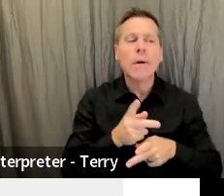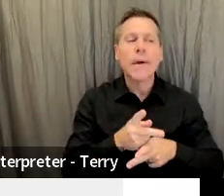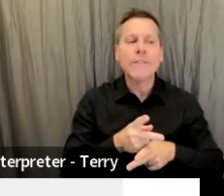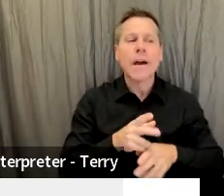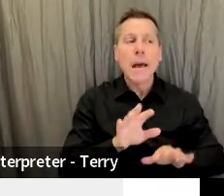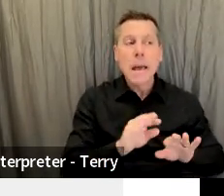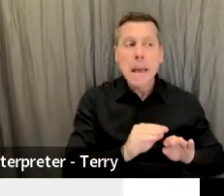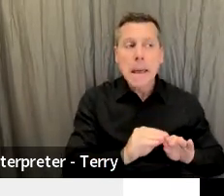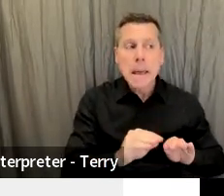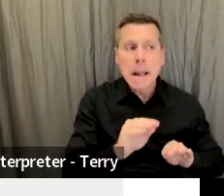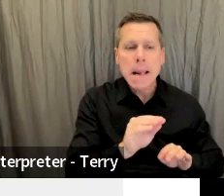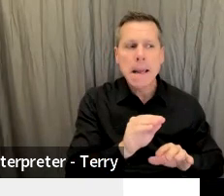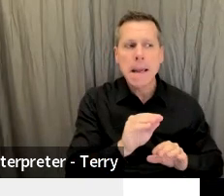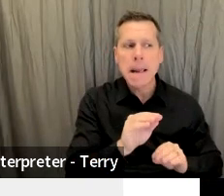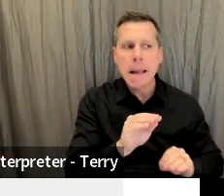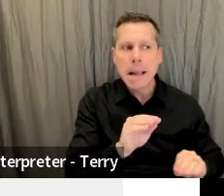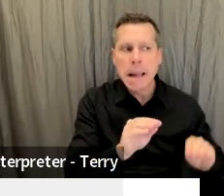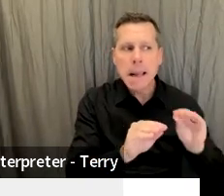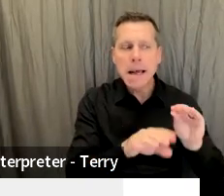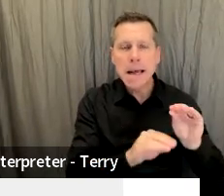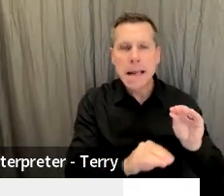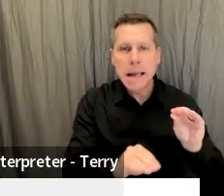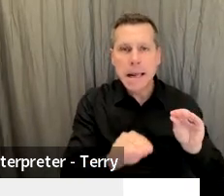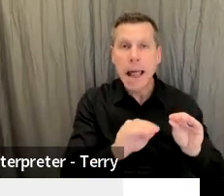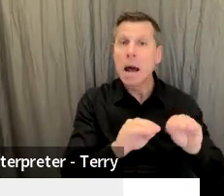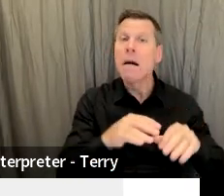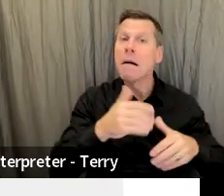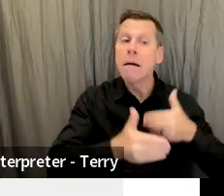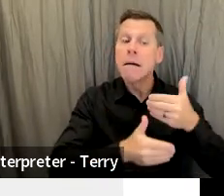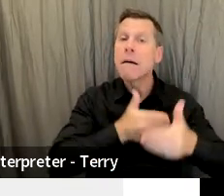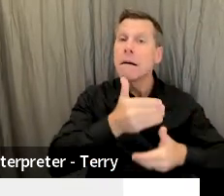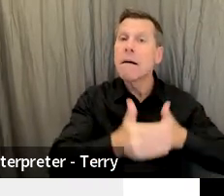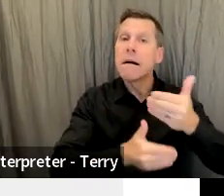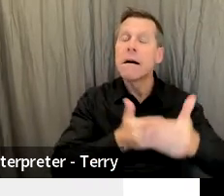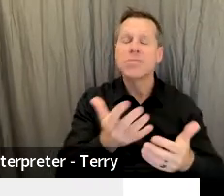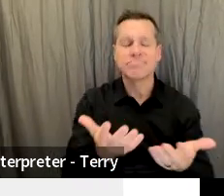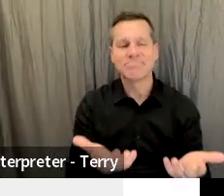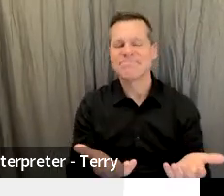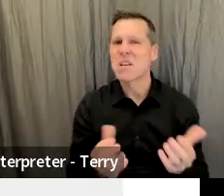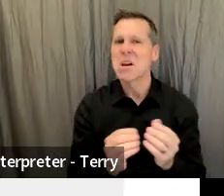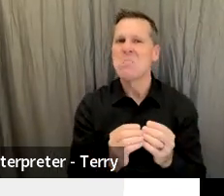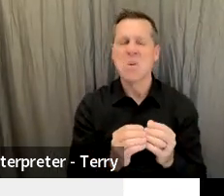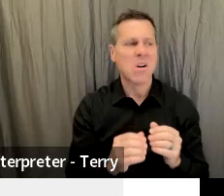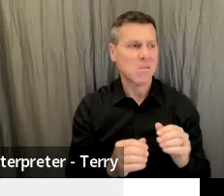but then as time sort of ticking away, then I know for me at least, I got much more liberal about doing that.